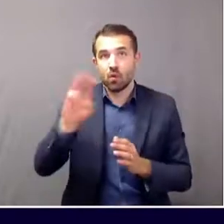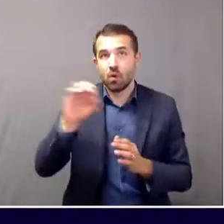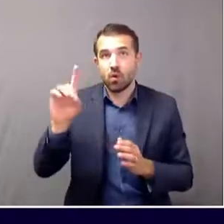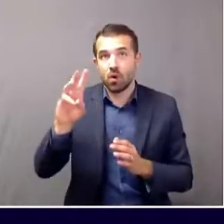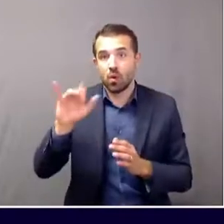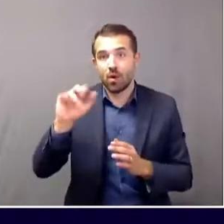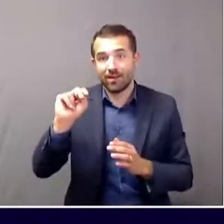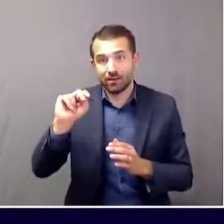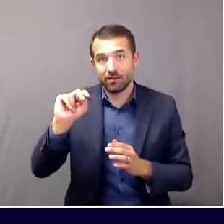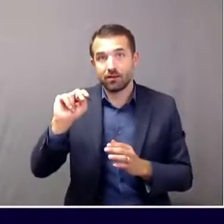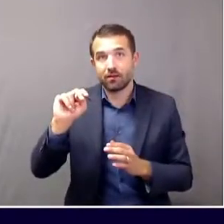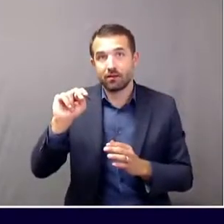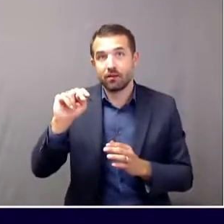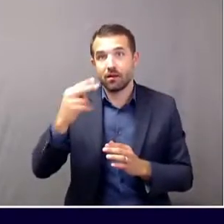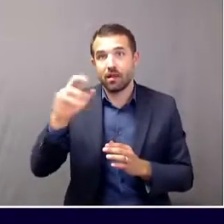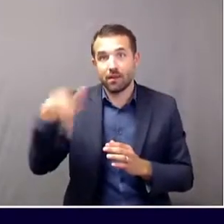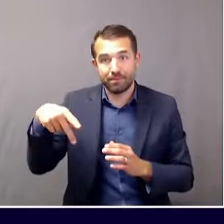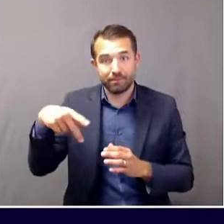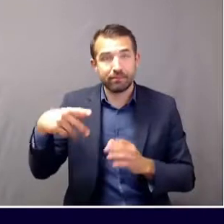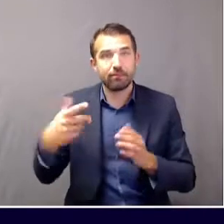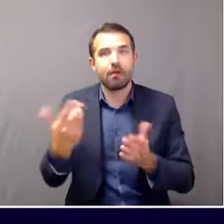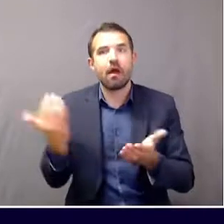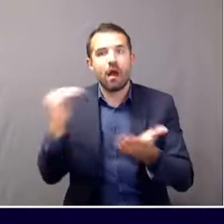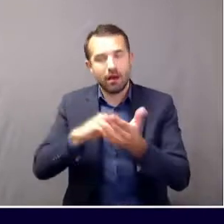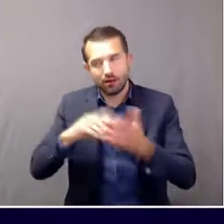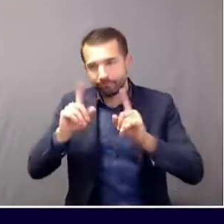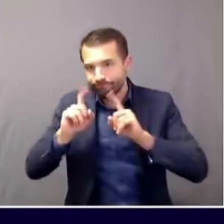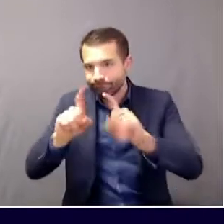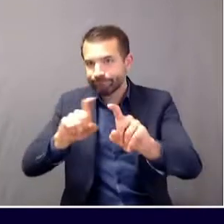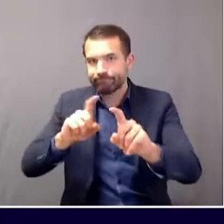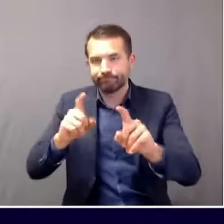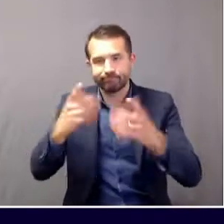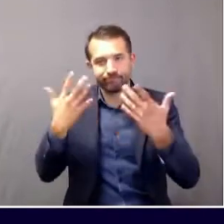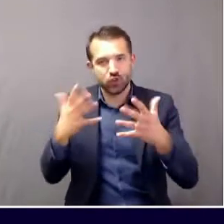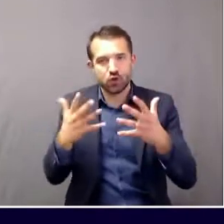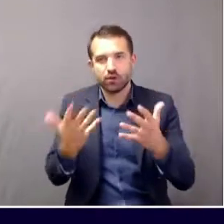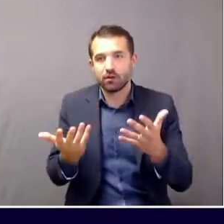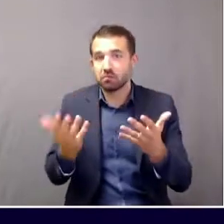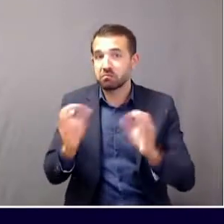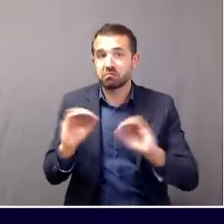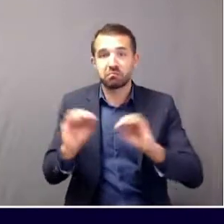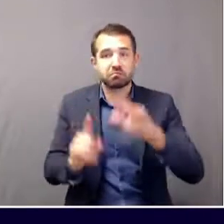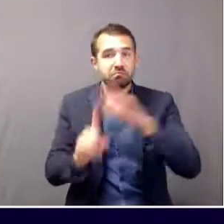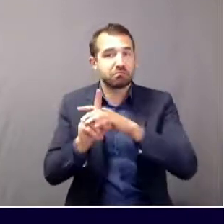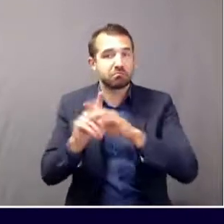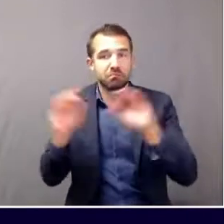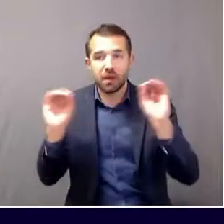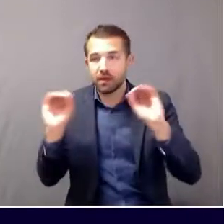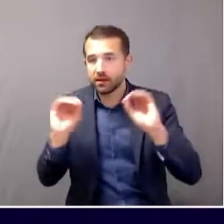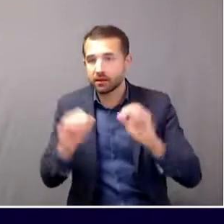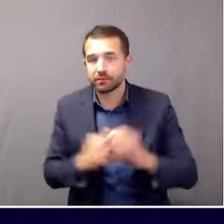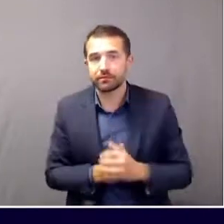their recent round of universal